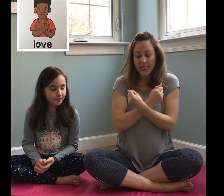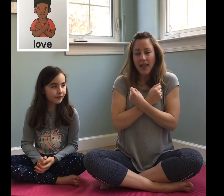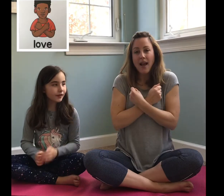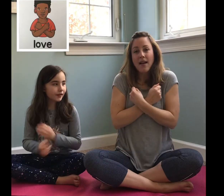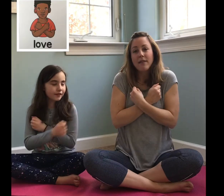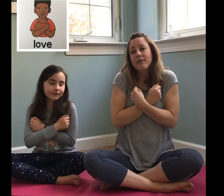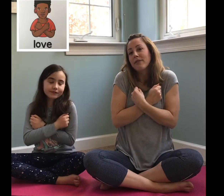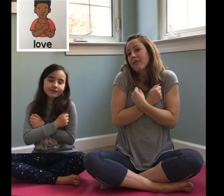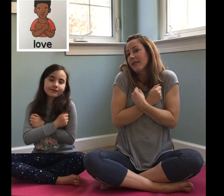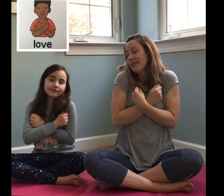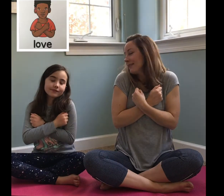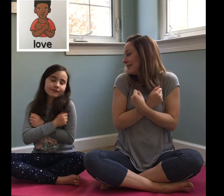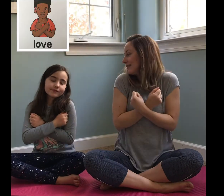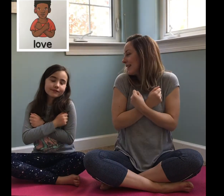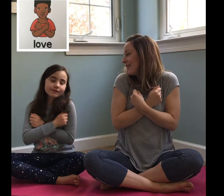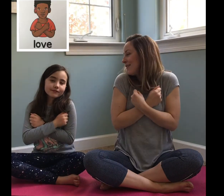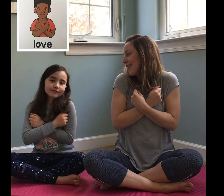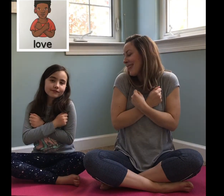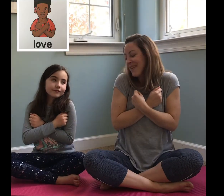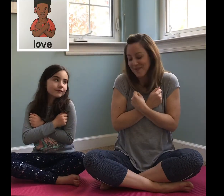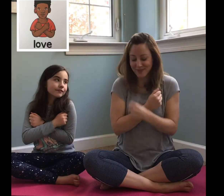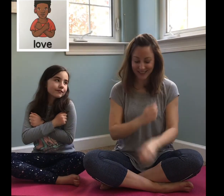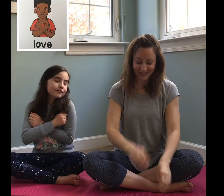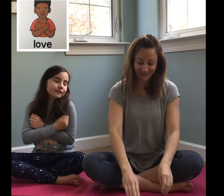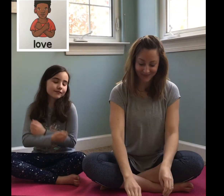Love, I feel love